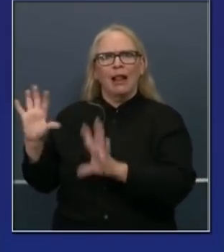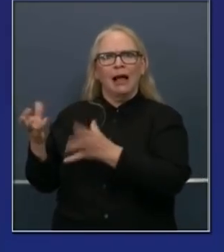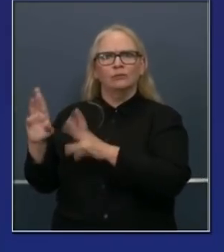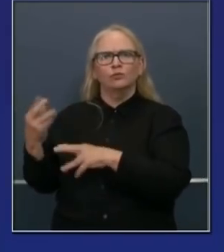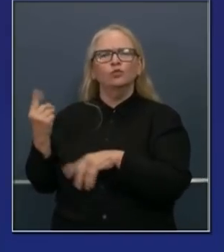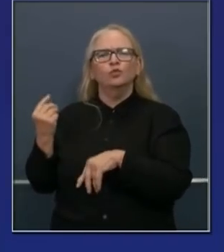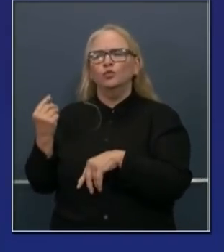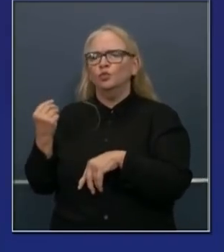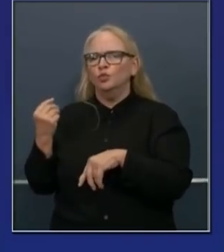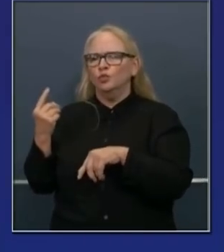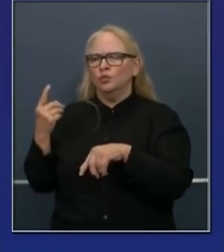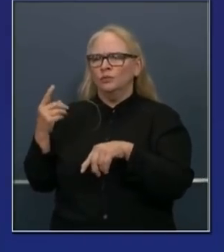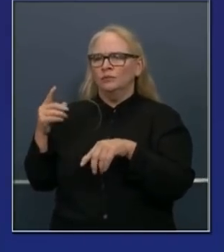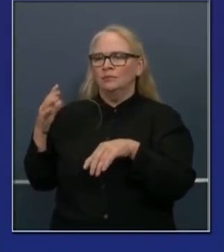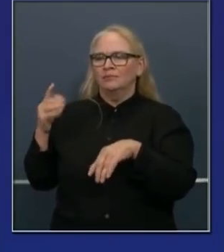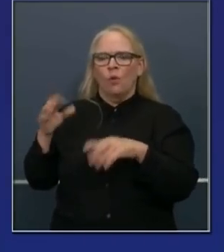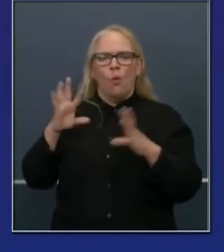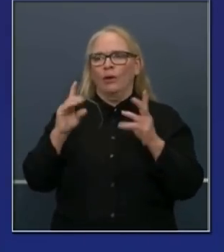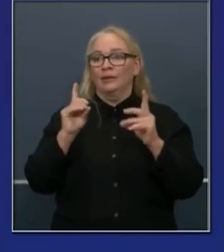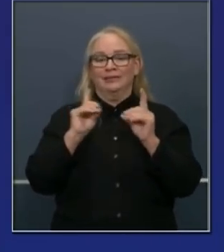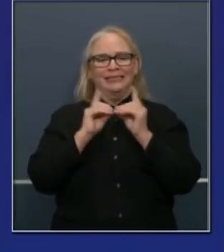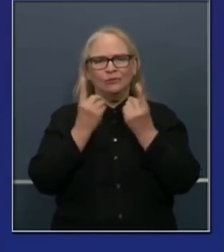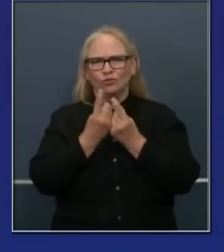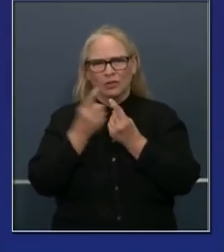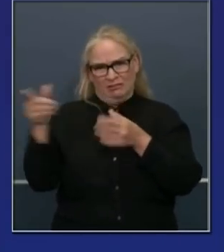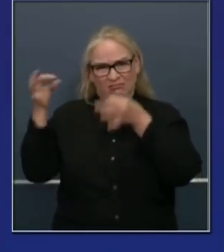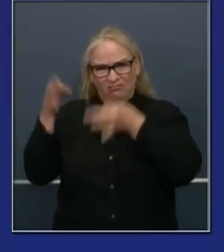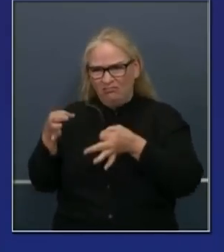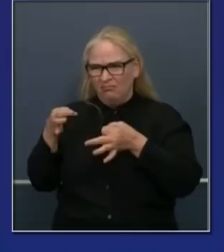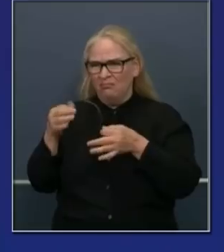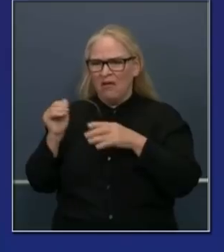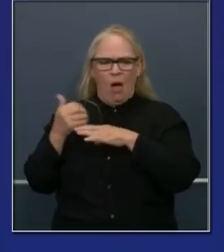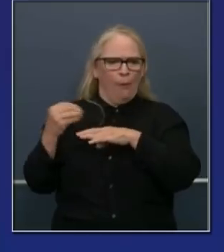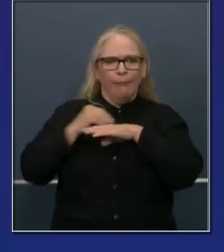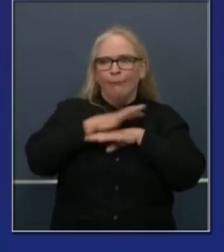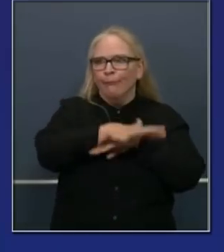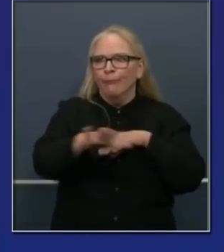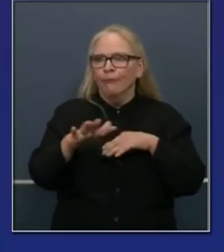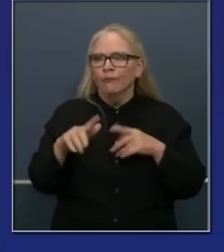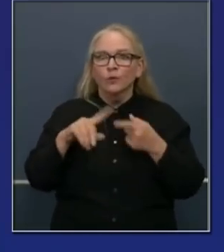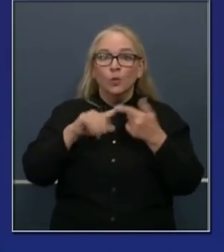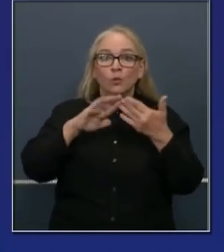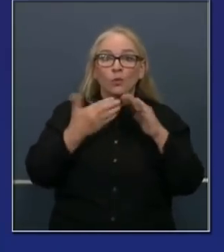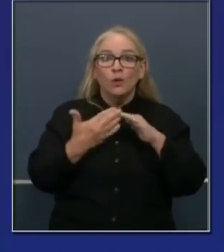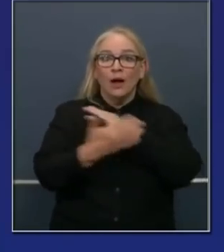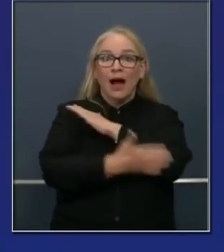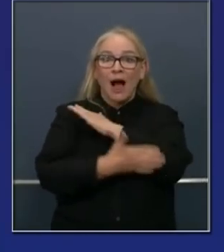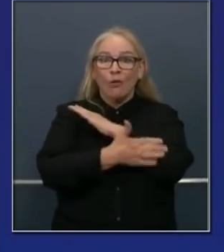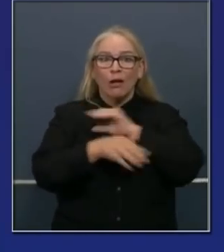HAPPENS IF THE SPREAD GOES IN TO THE CLASSROOM SETTING OR IN